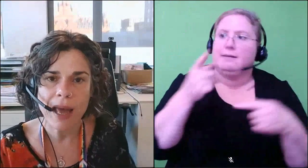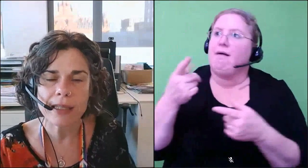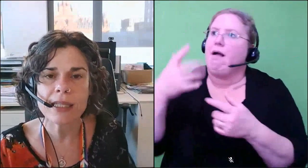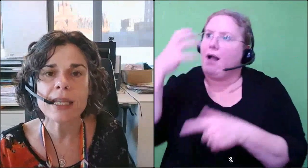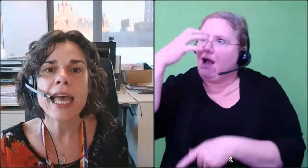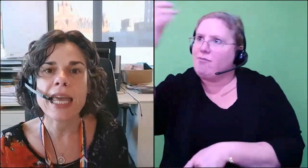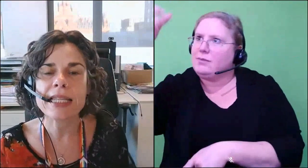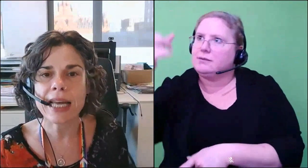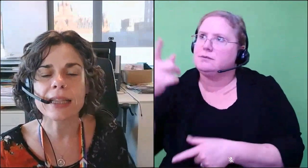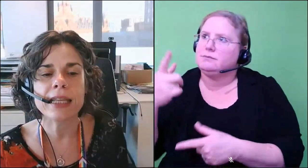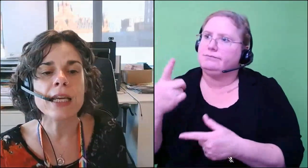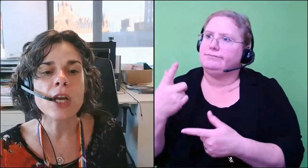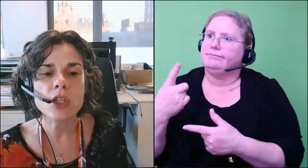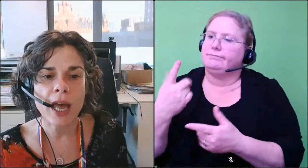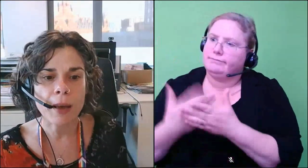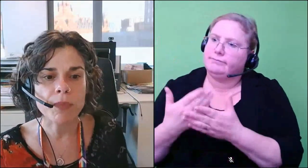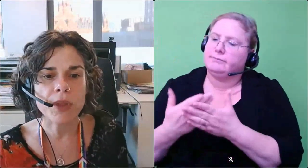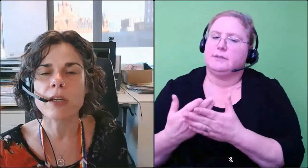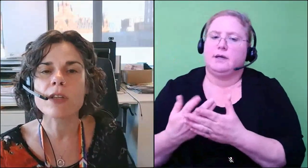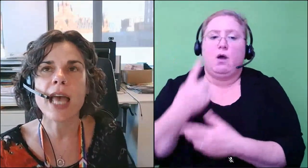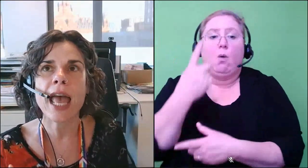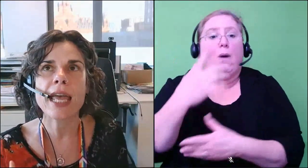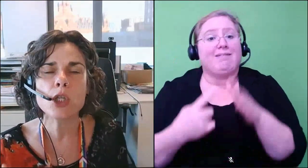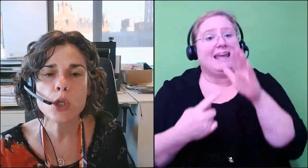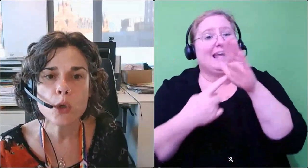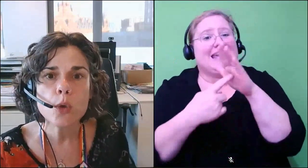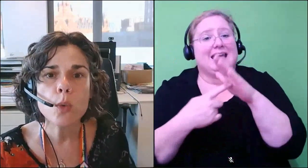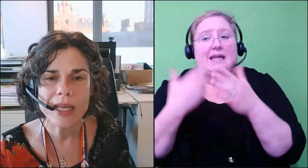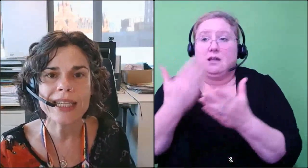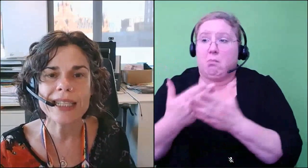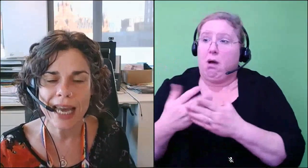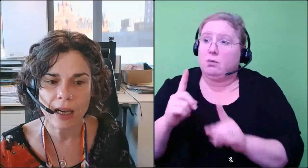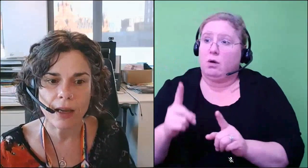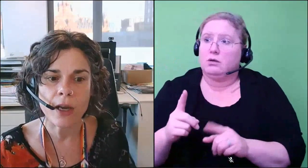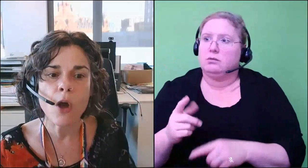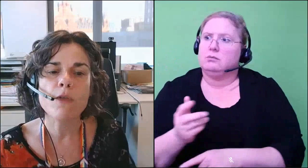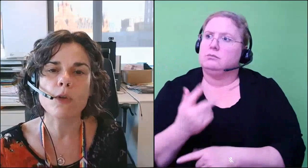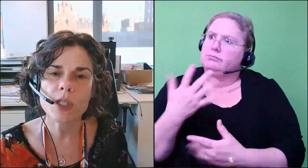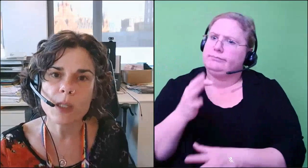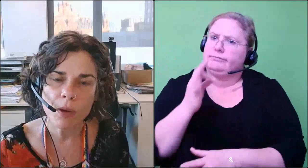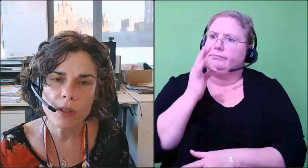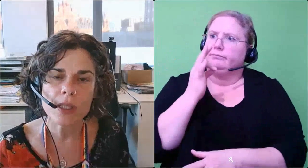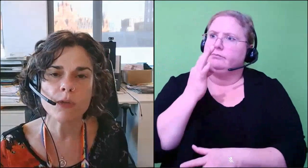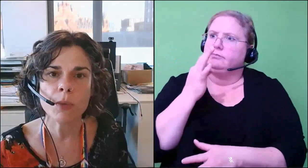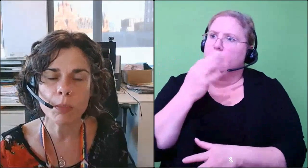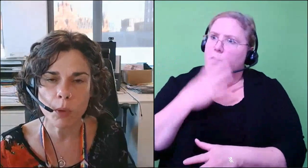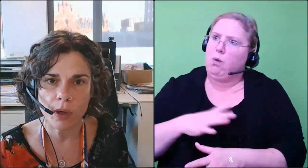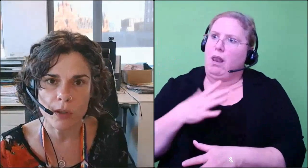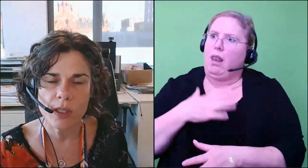And one of the key demands is that the -- that there is a two-week deadline for responses